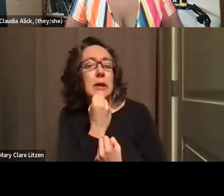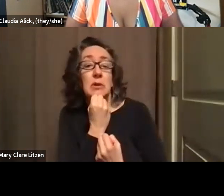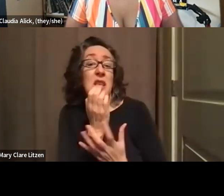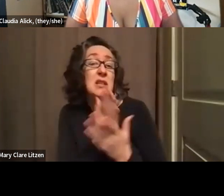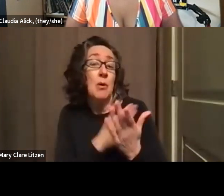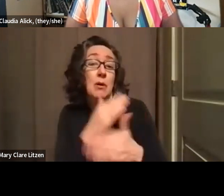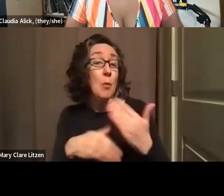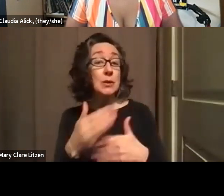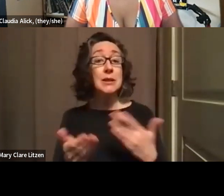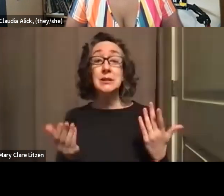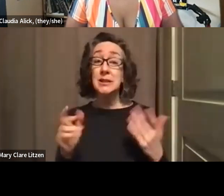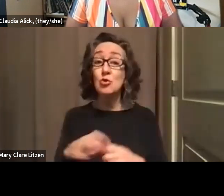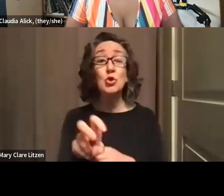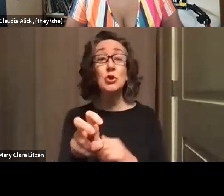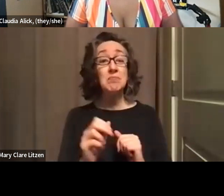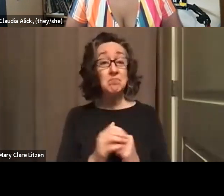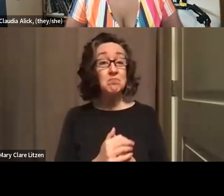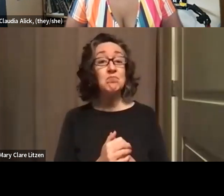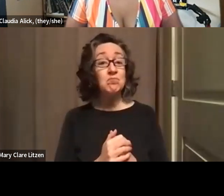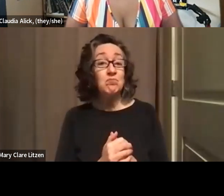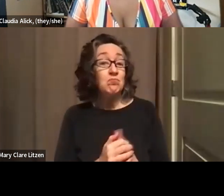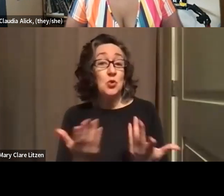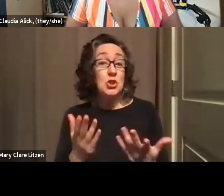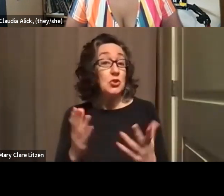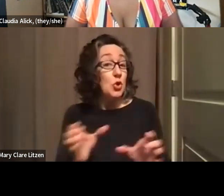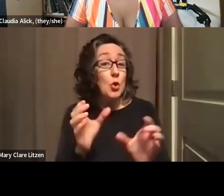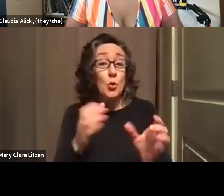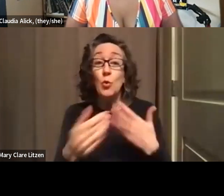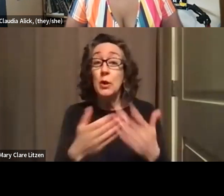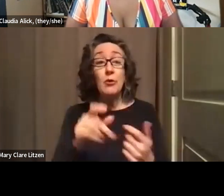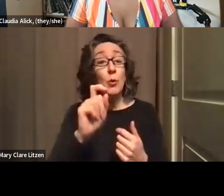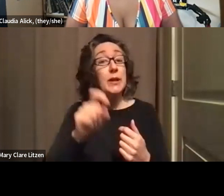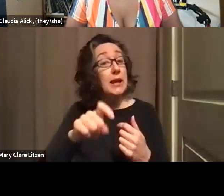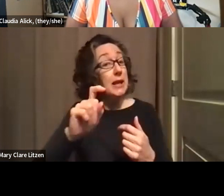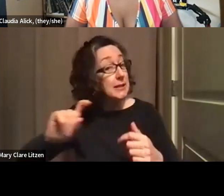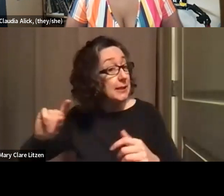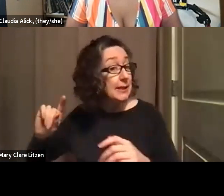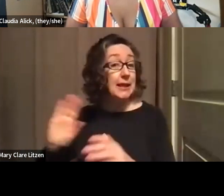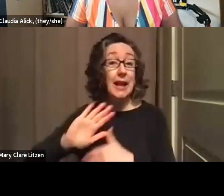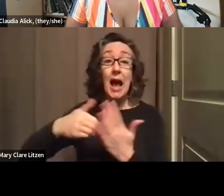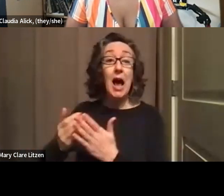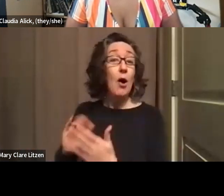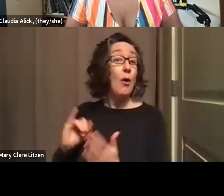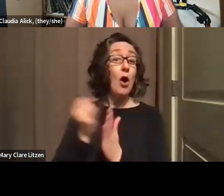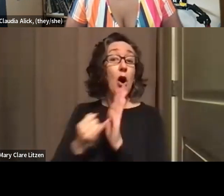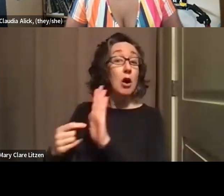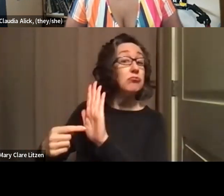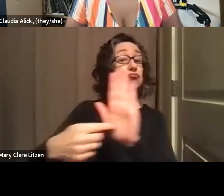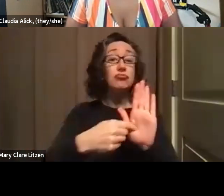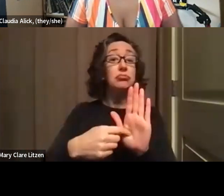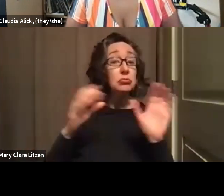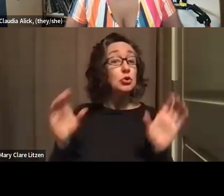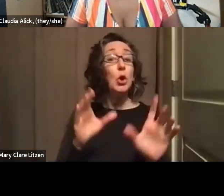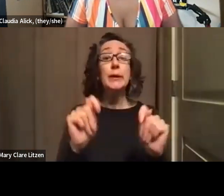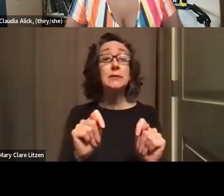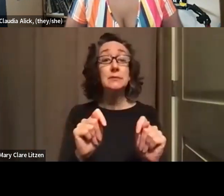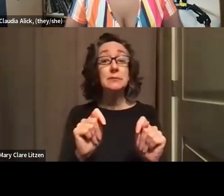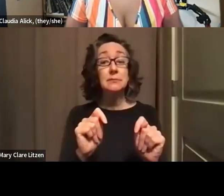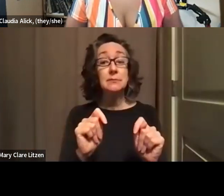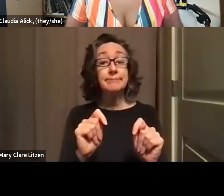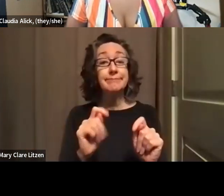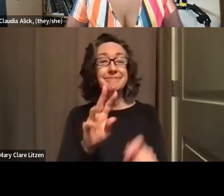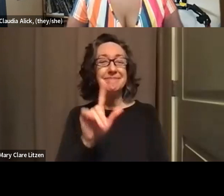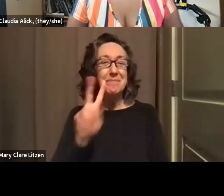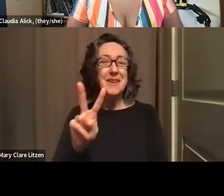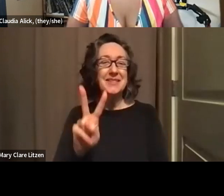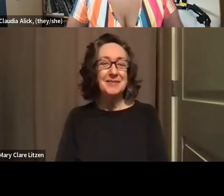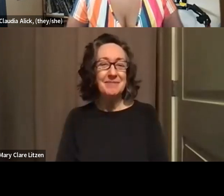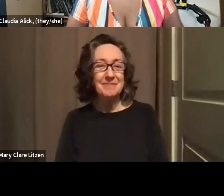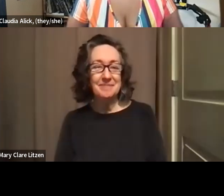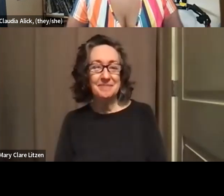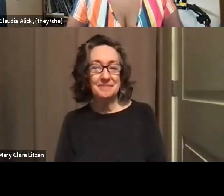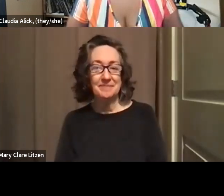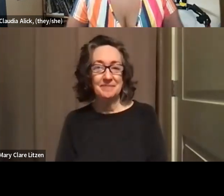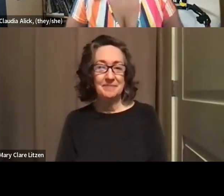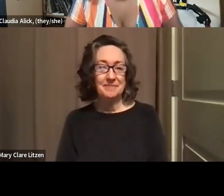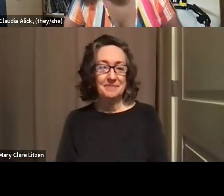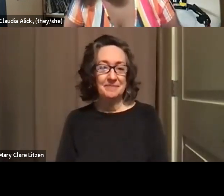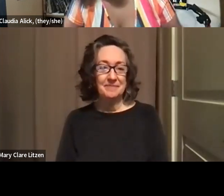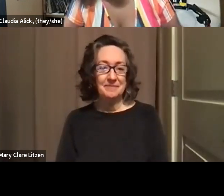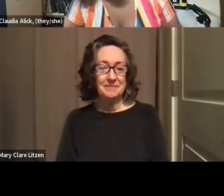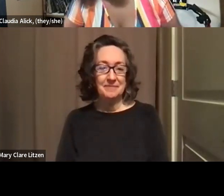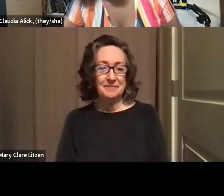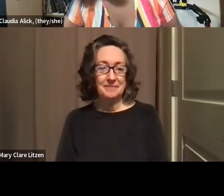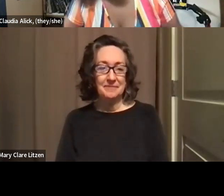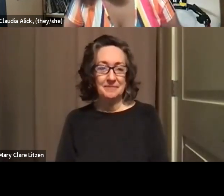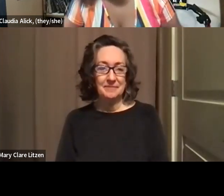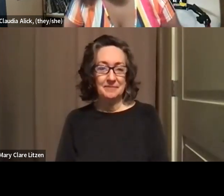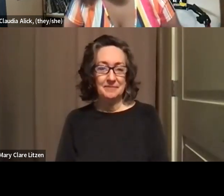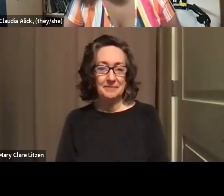So you know, we just have to do what we have to do to get our art out there.